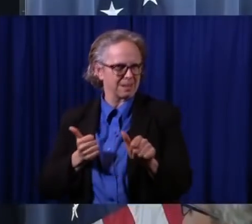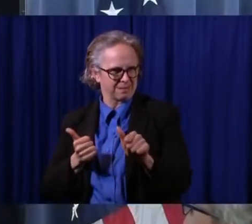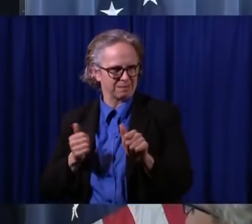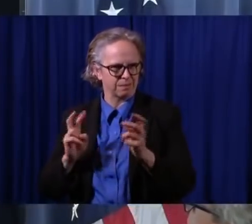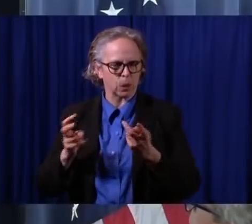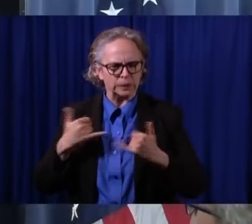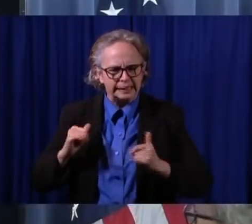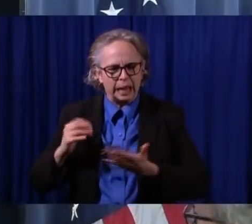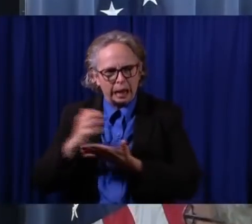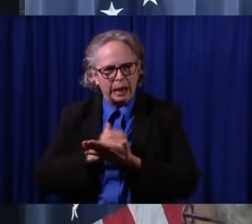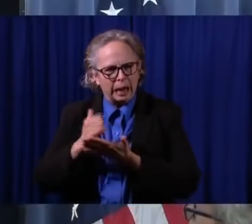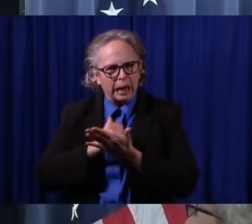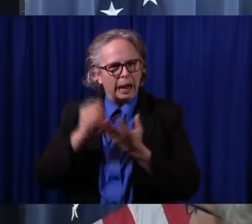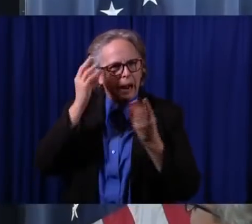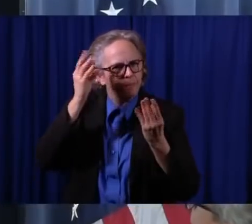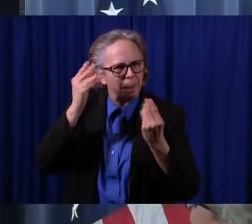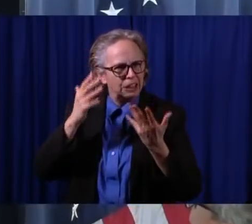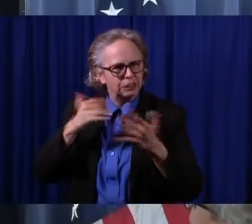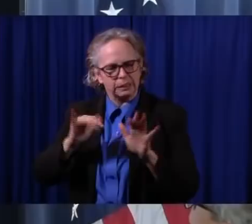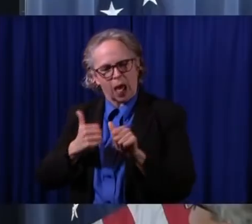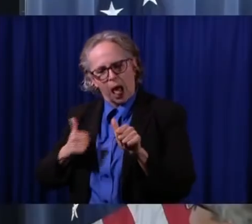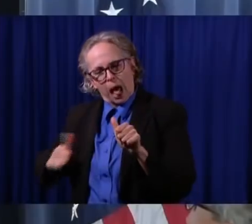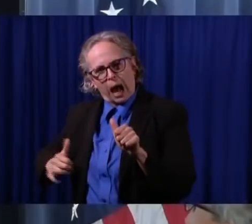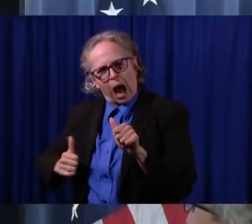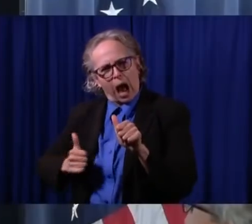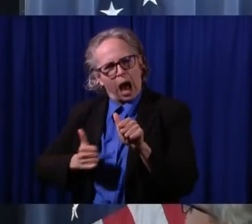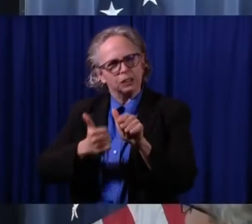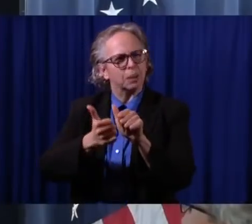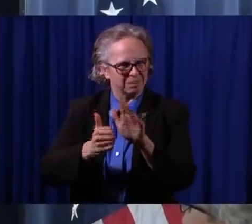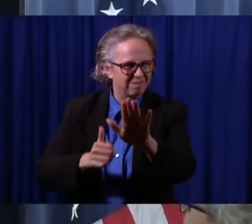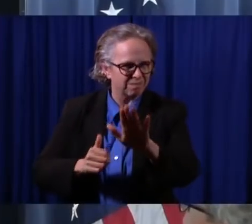TO GO UP HERE THEY WILL GO UP, WE JUST DON'T KNOW HOW MUCH THEY WILL GO UP AS THE DATA COMES IN FOR THOSE PARTICULAR